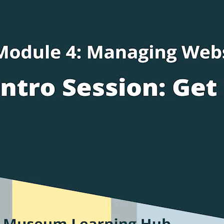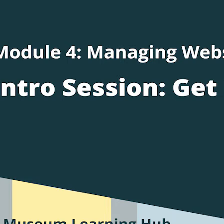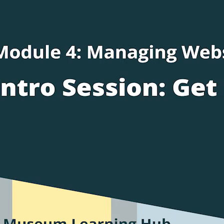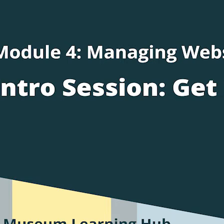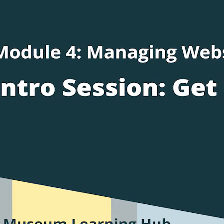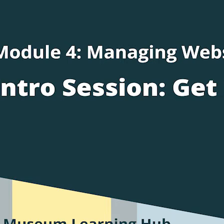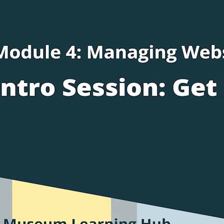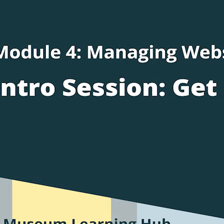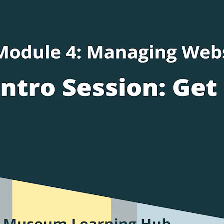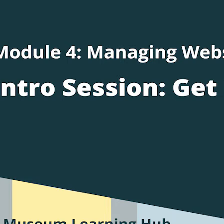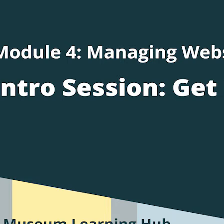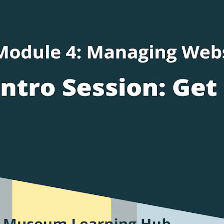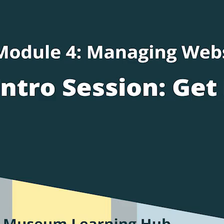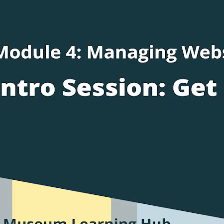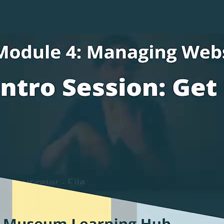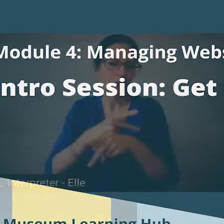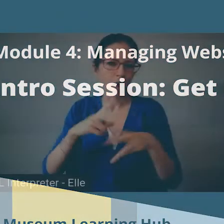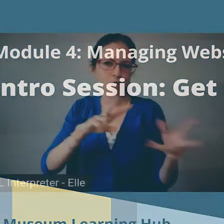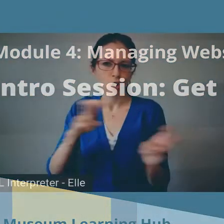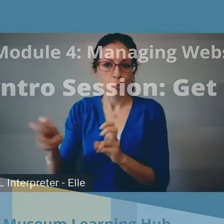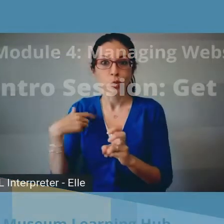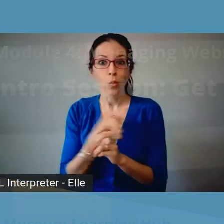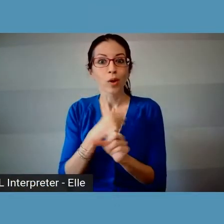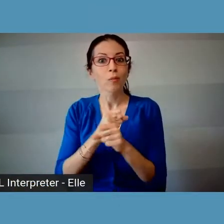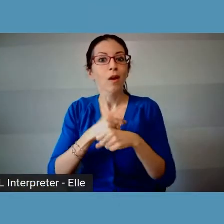of Museum and Library services.